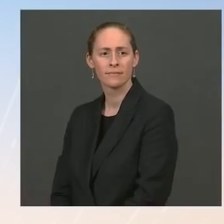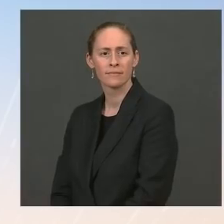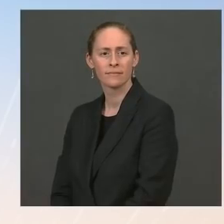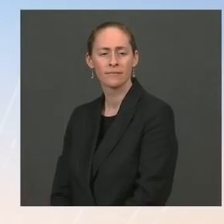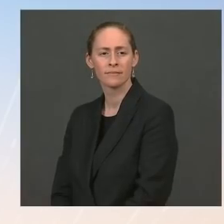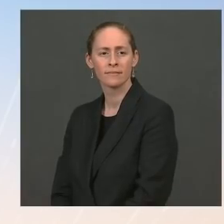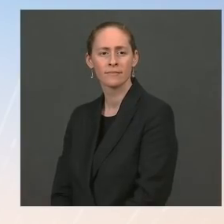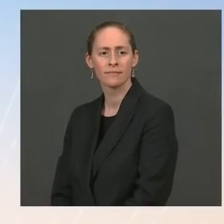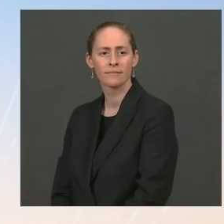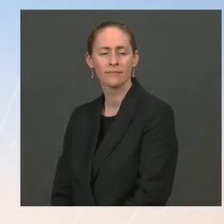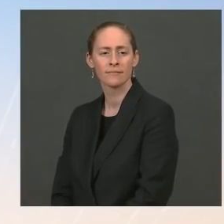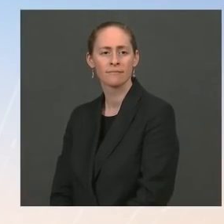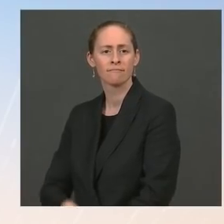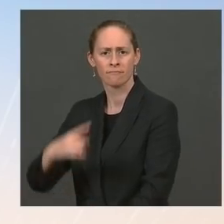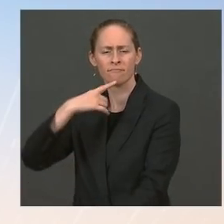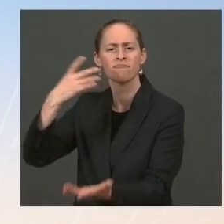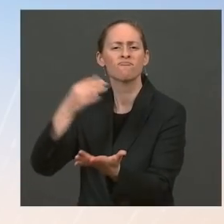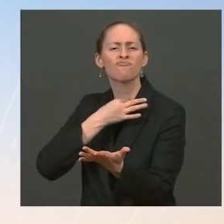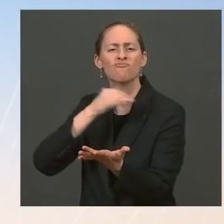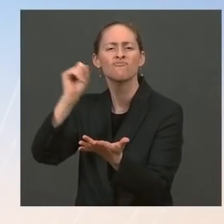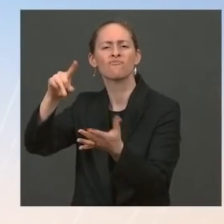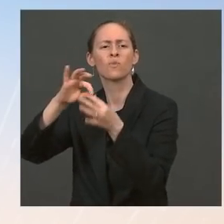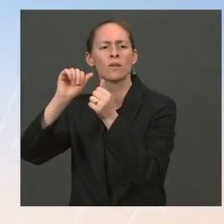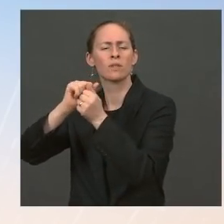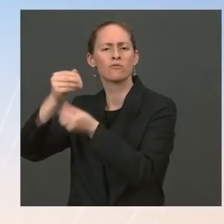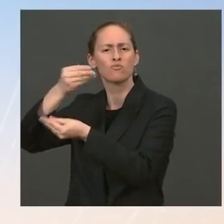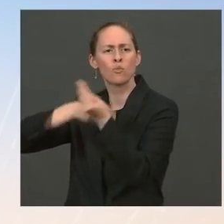as just as intransigent this administration